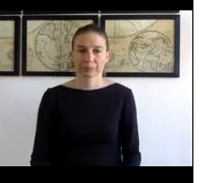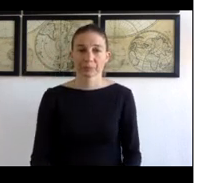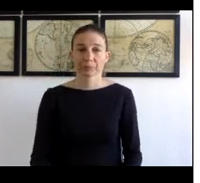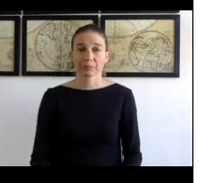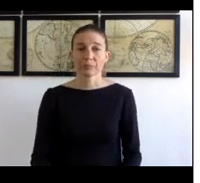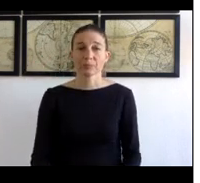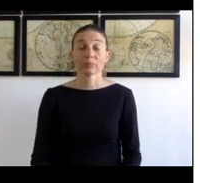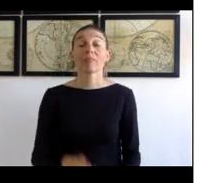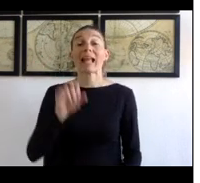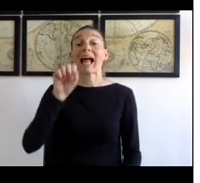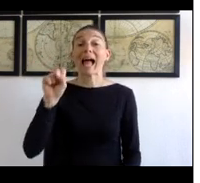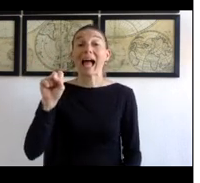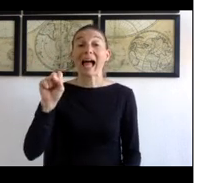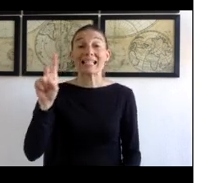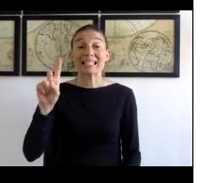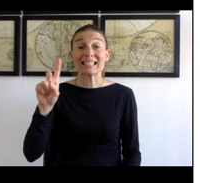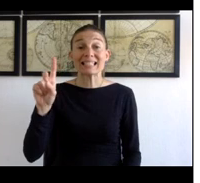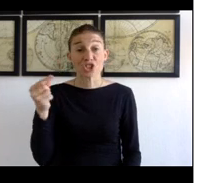But however...Sorry.